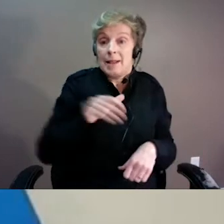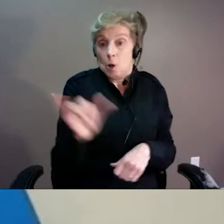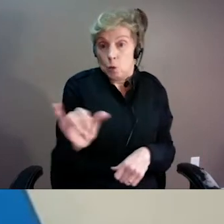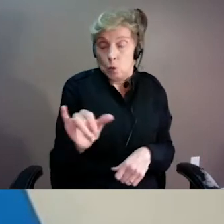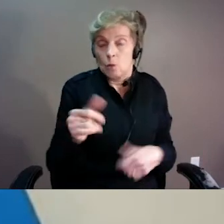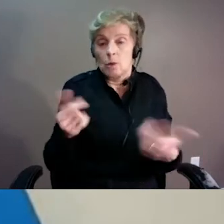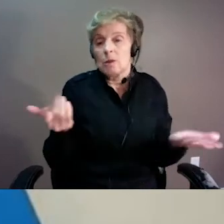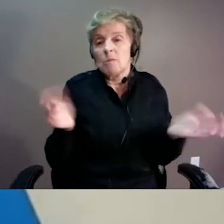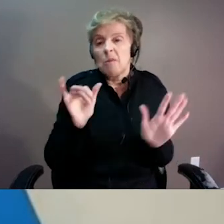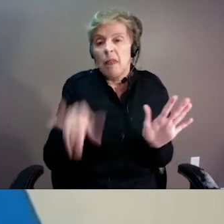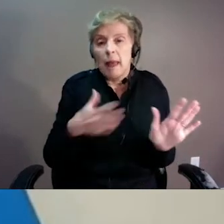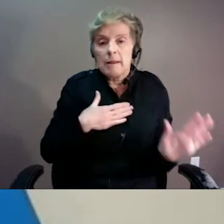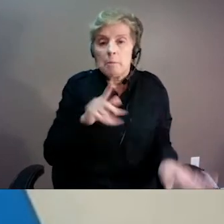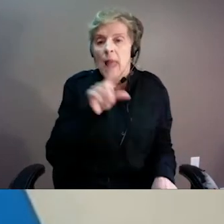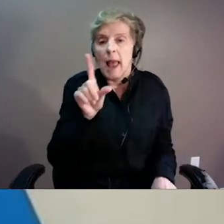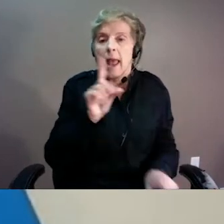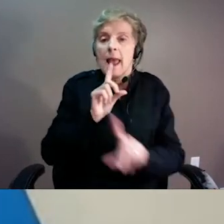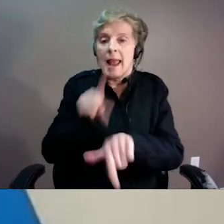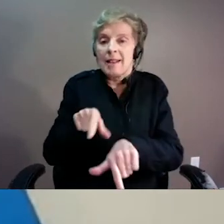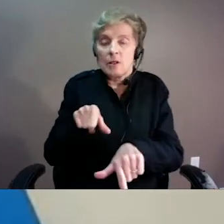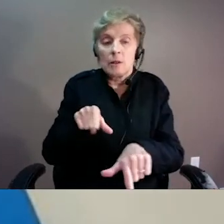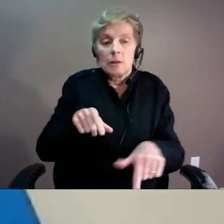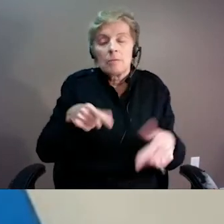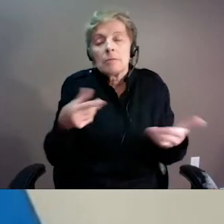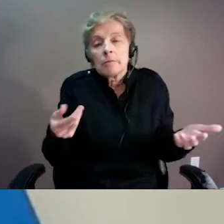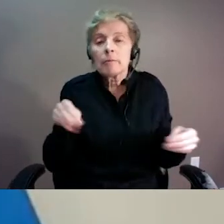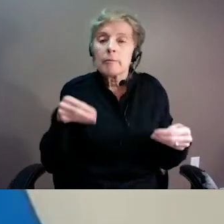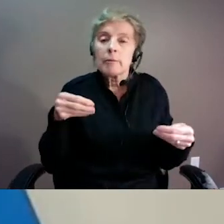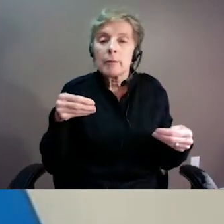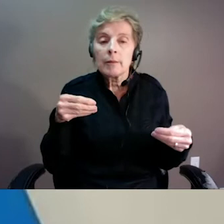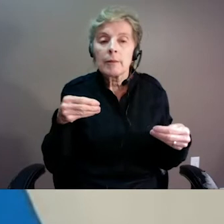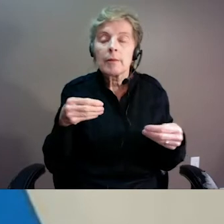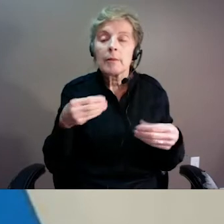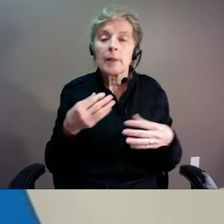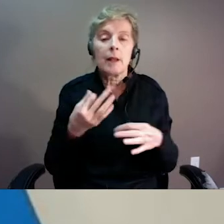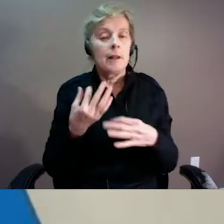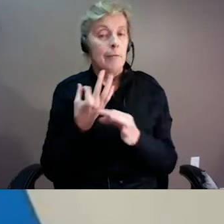to make that basic point. I've given you a free piece of advocacy advice in terms of how you